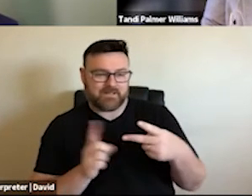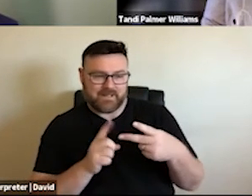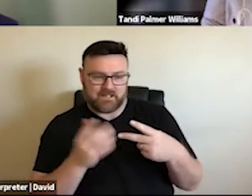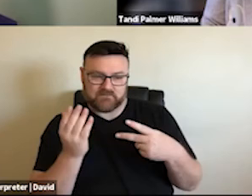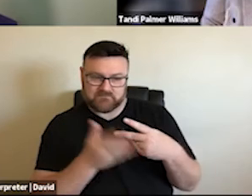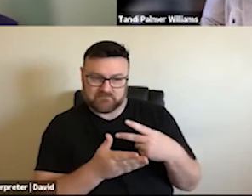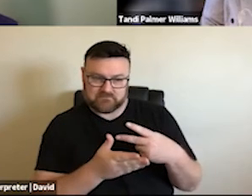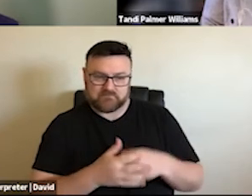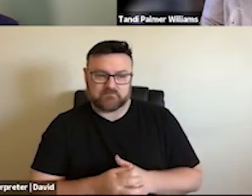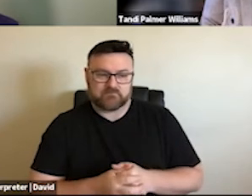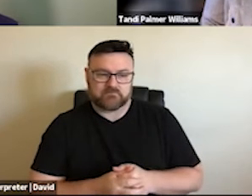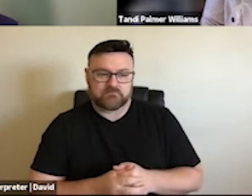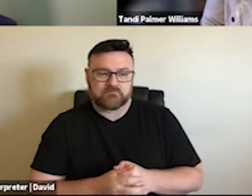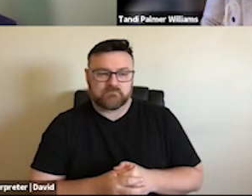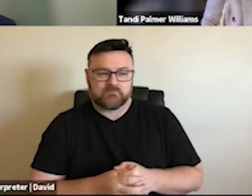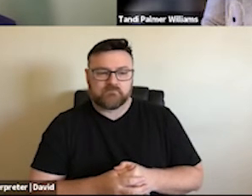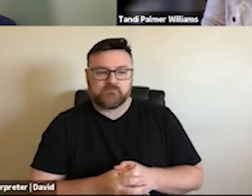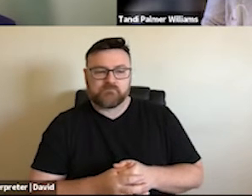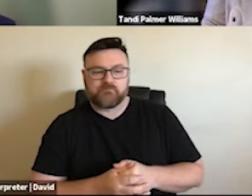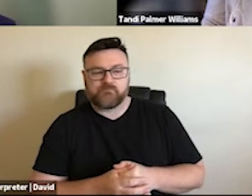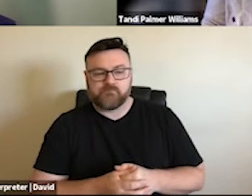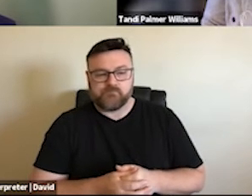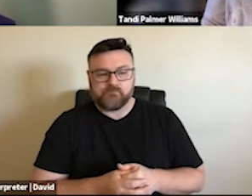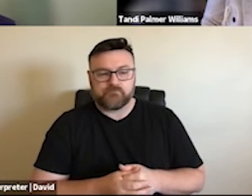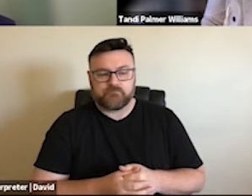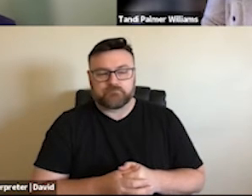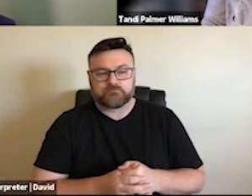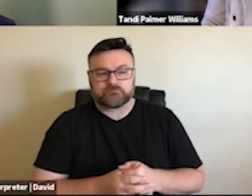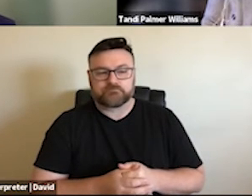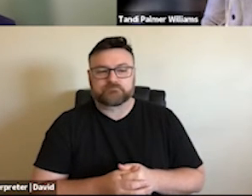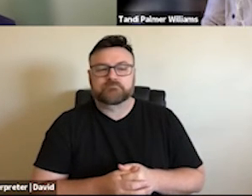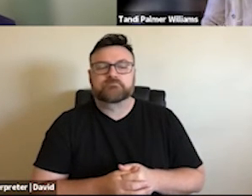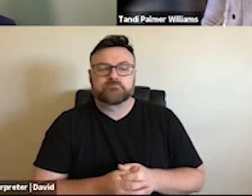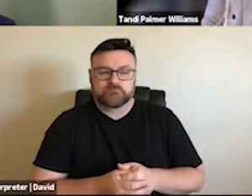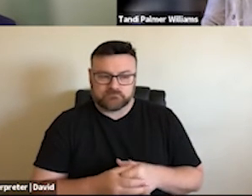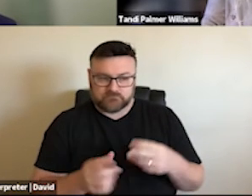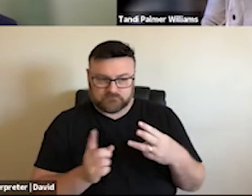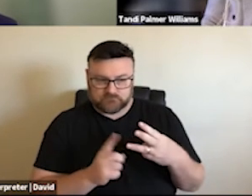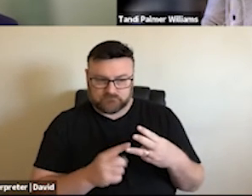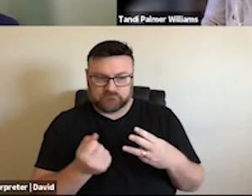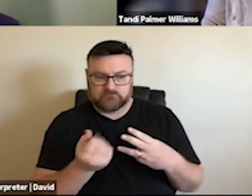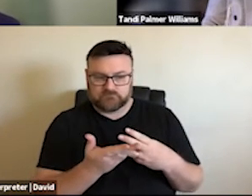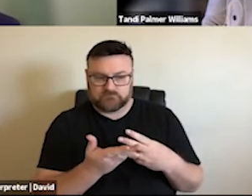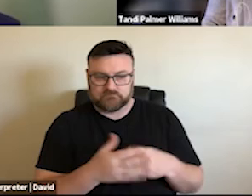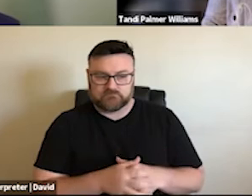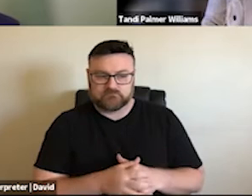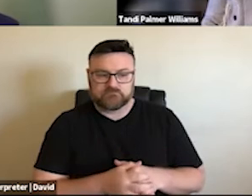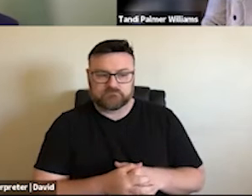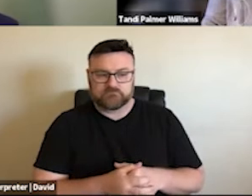It might be user error we can go out again. Another person said the program is easy to access but I have had problem in accessing